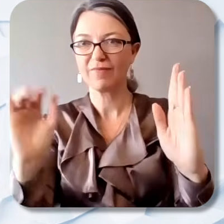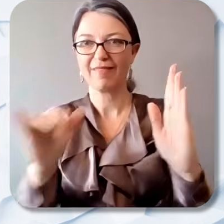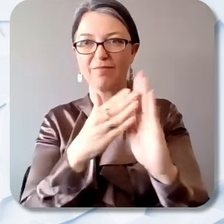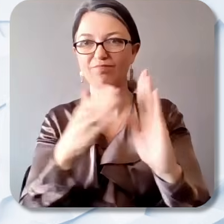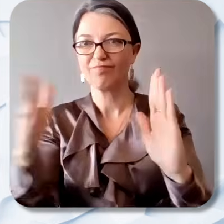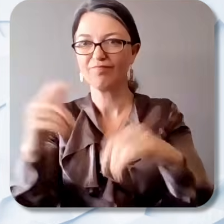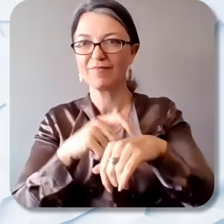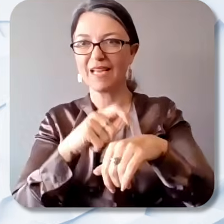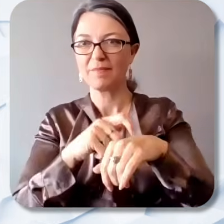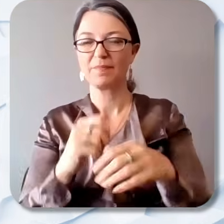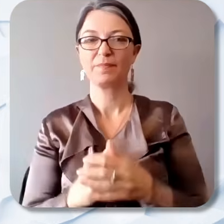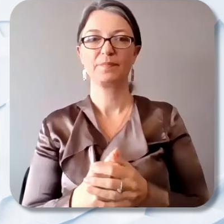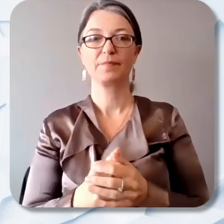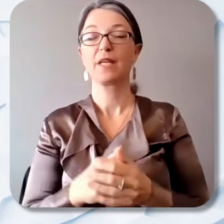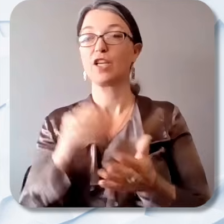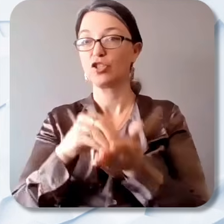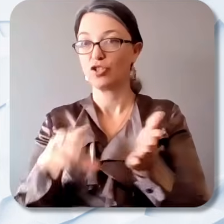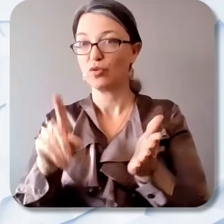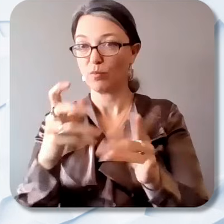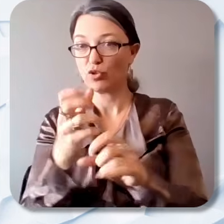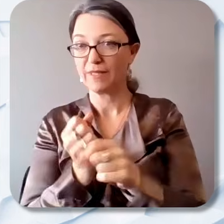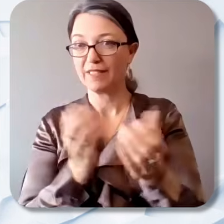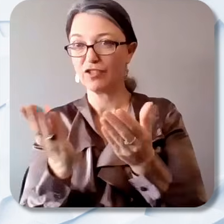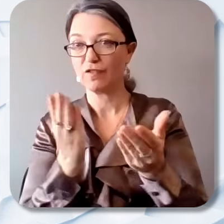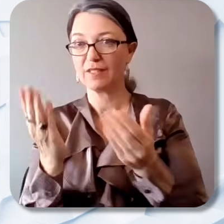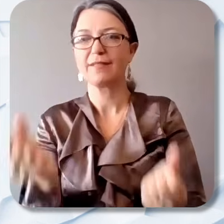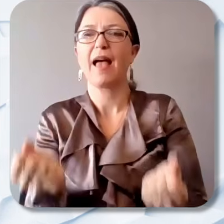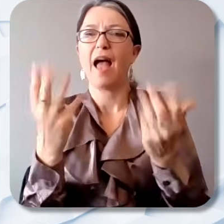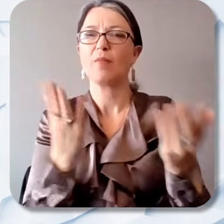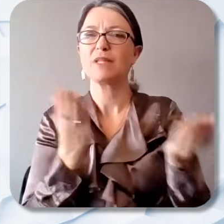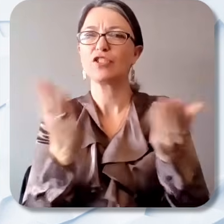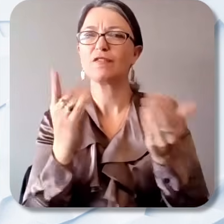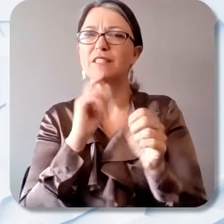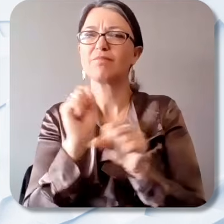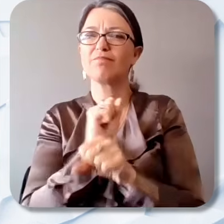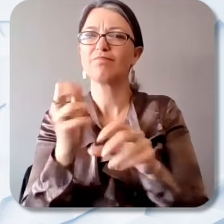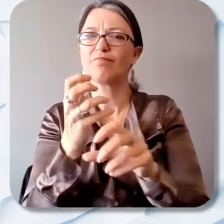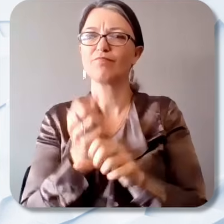The services the students were supposed to receive, and how many did they receive? So, for example.